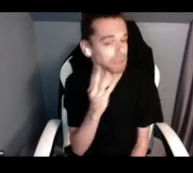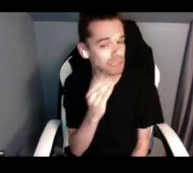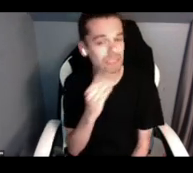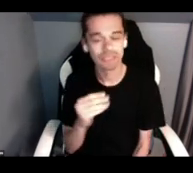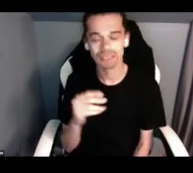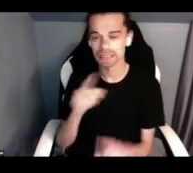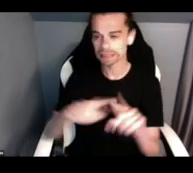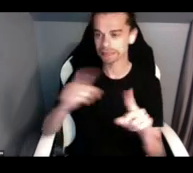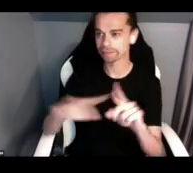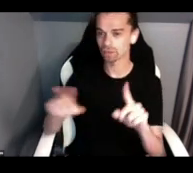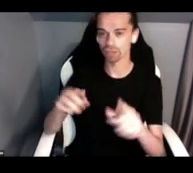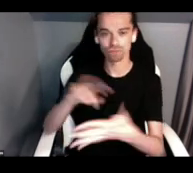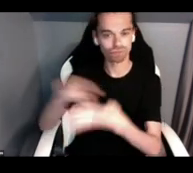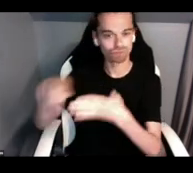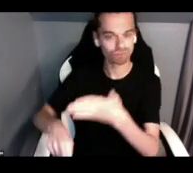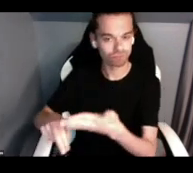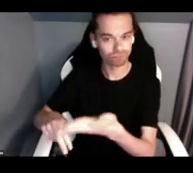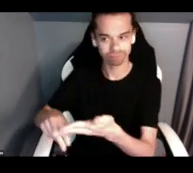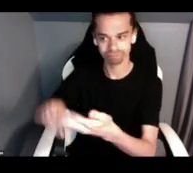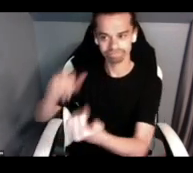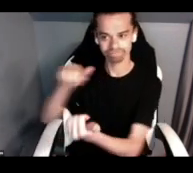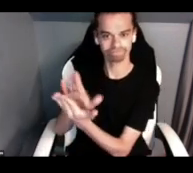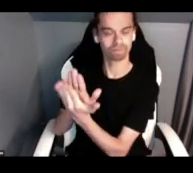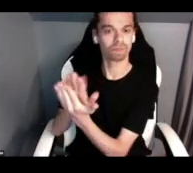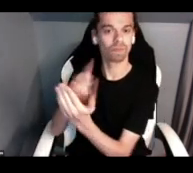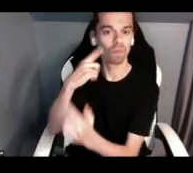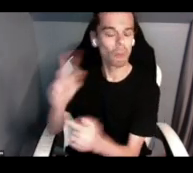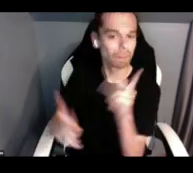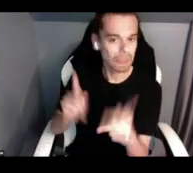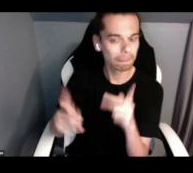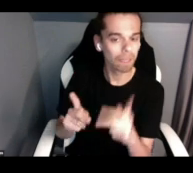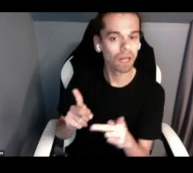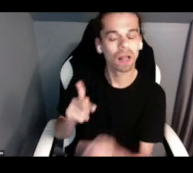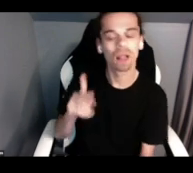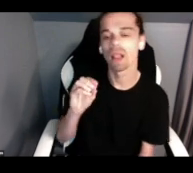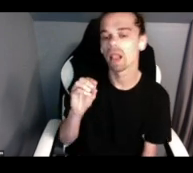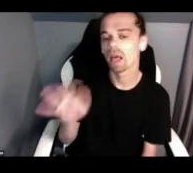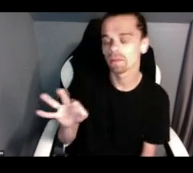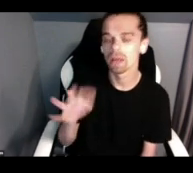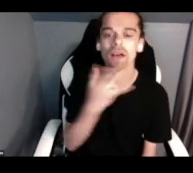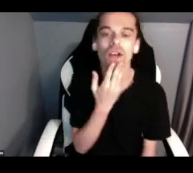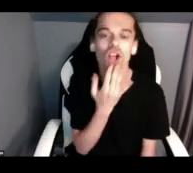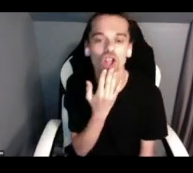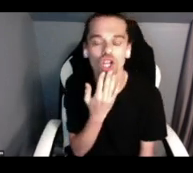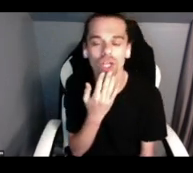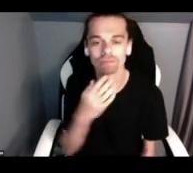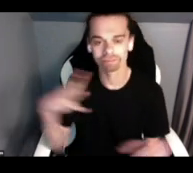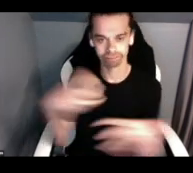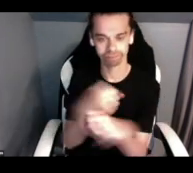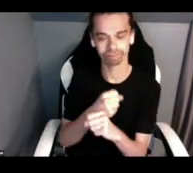by disabled people of color. And develop interventions to address